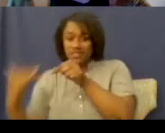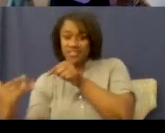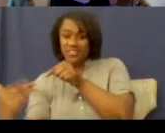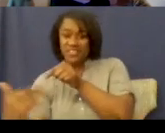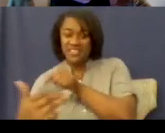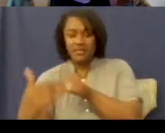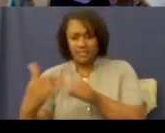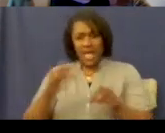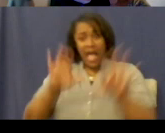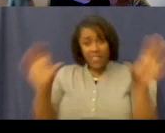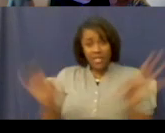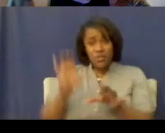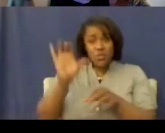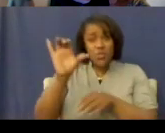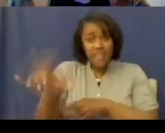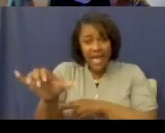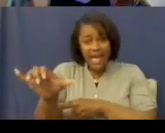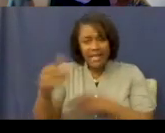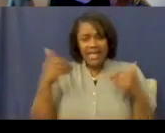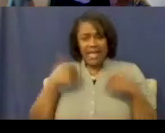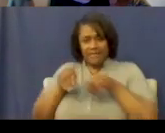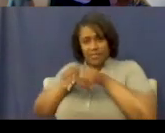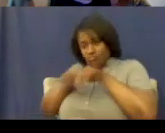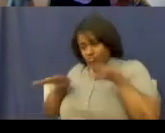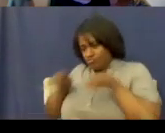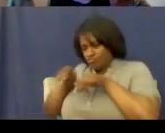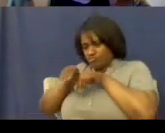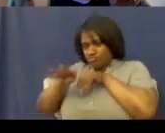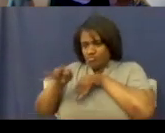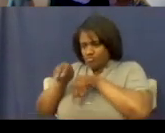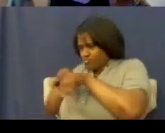by having branches that are covered in myelin,